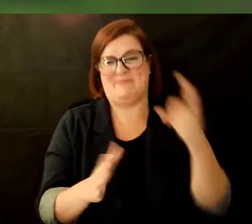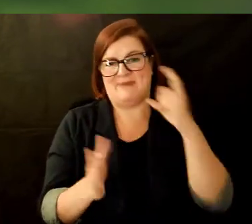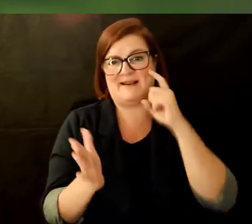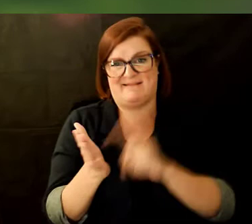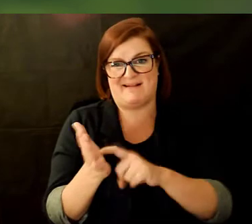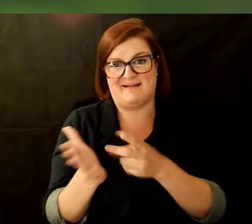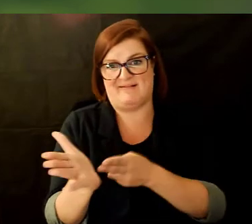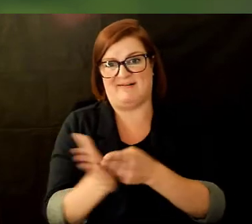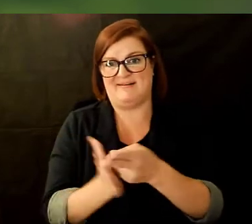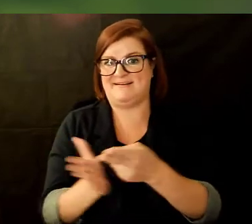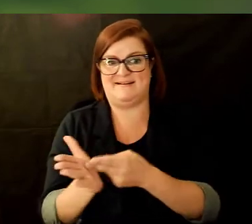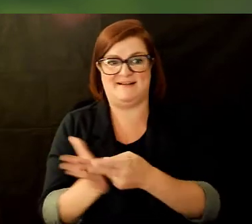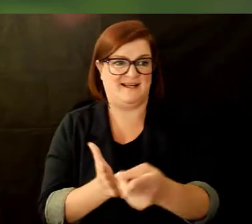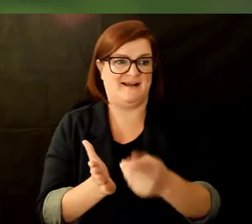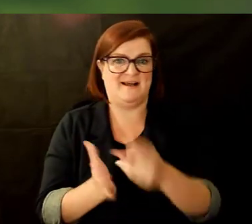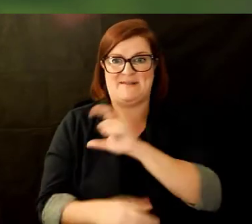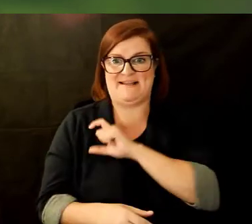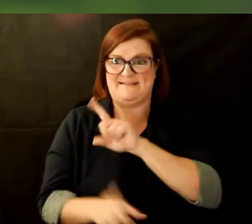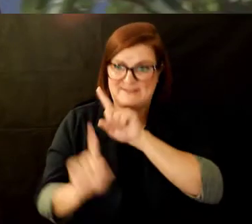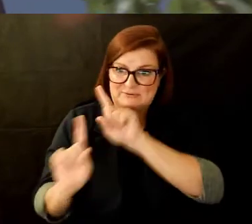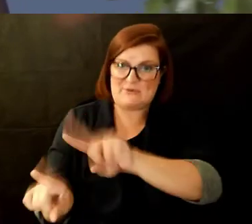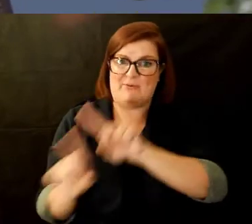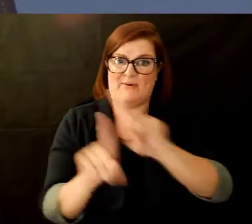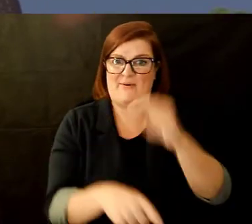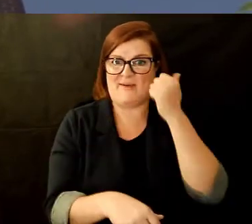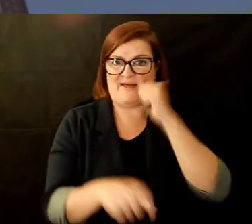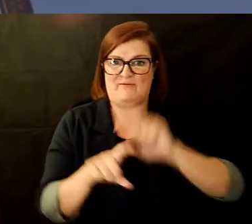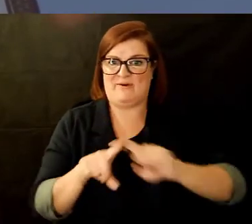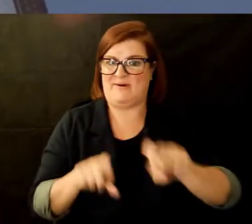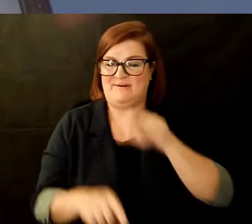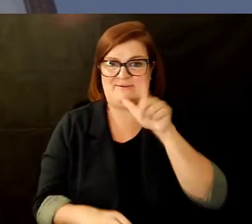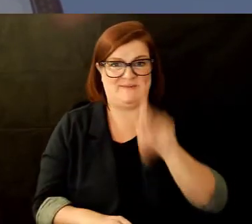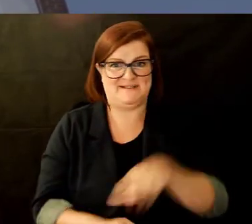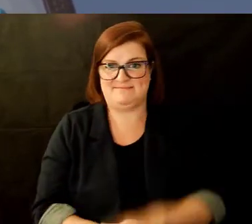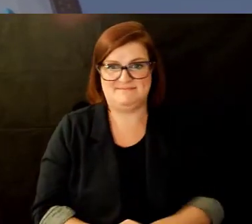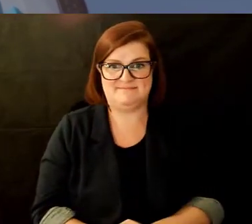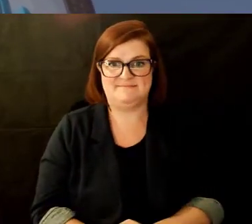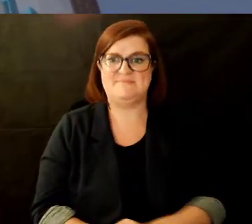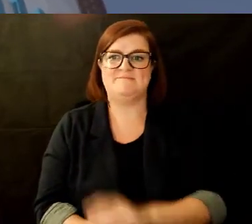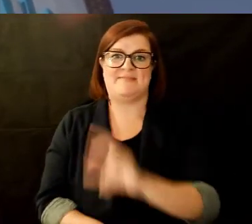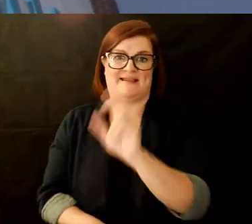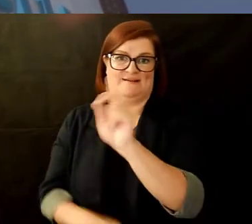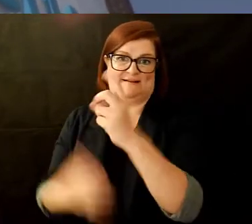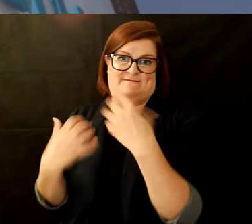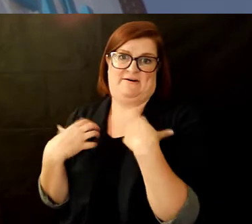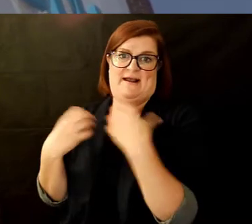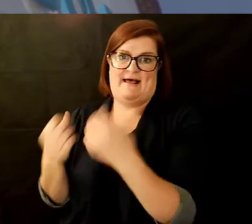that they didn't need to be on some of these calls. Denver Health has actually been a tremendous partner